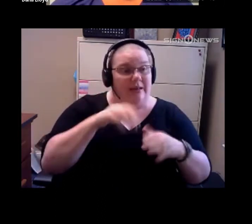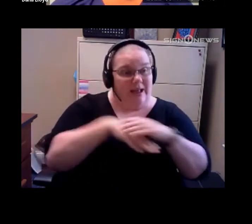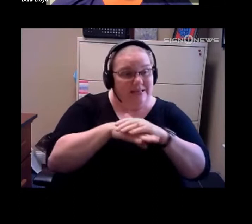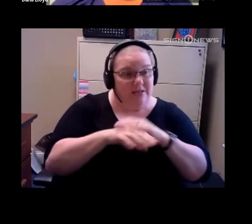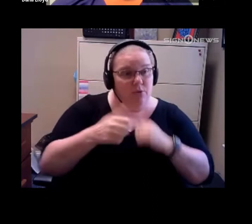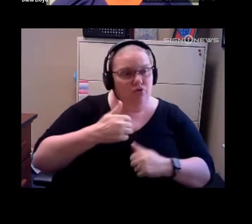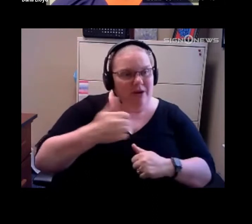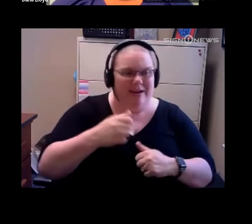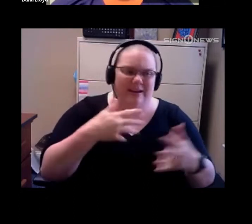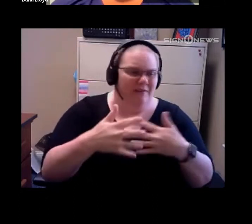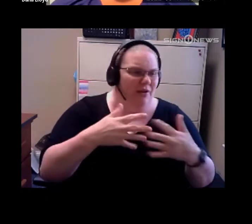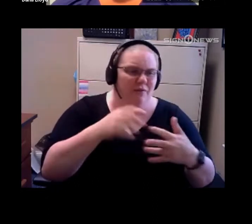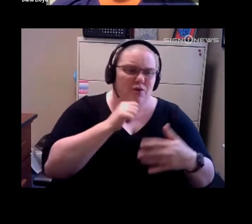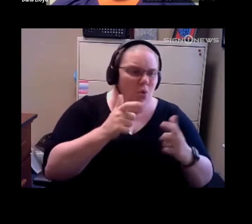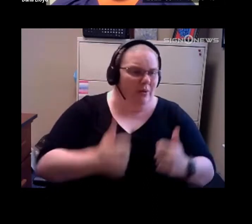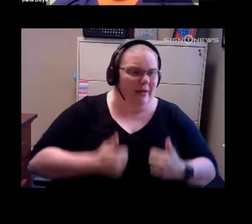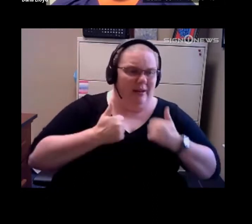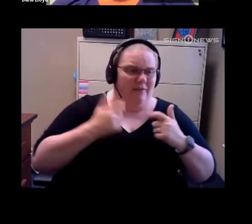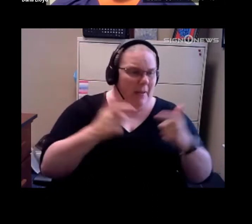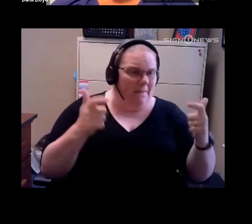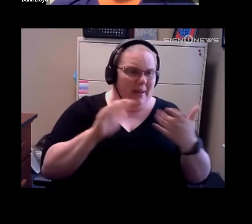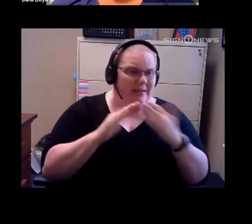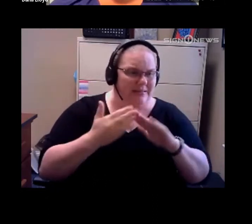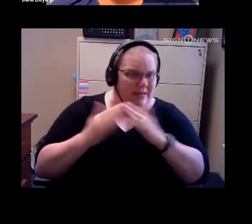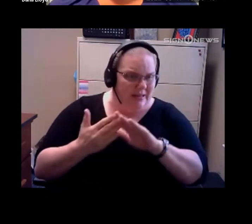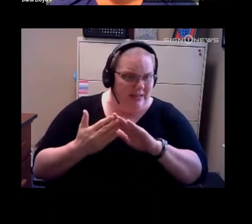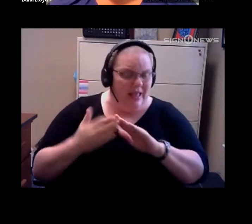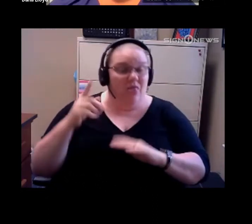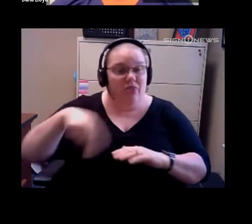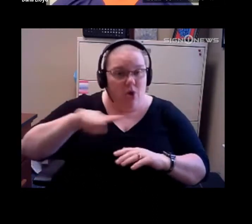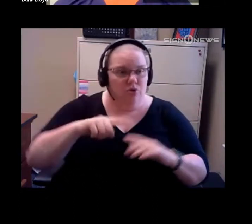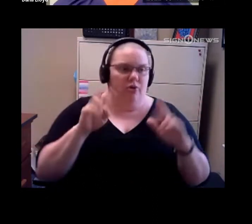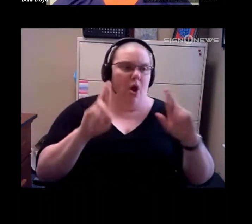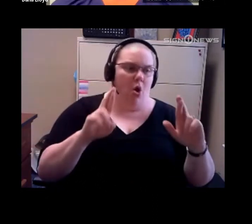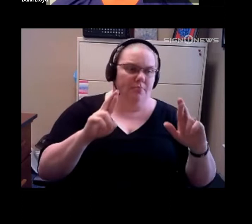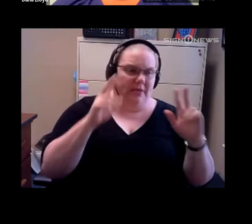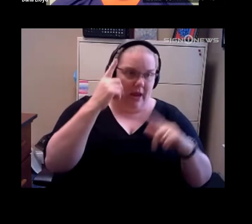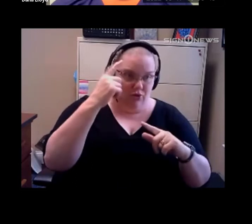in a big city those might be those are some of the hopes and dreams of uniting for change Advocates